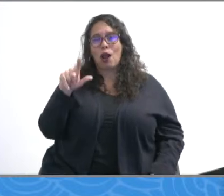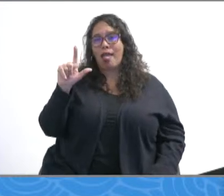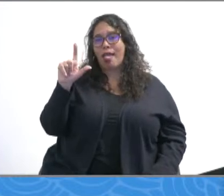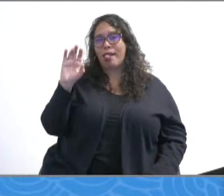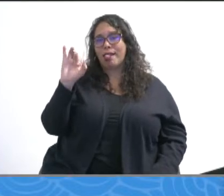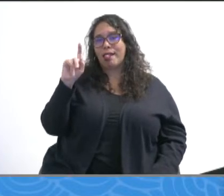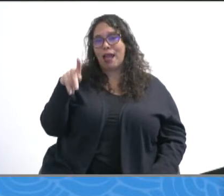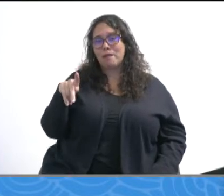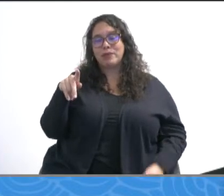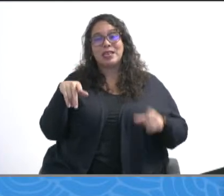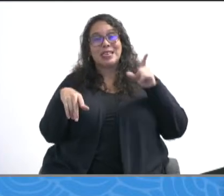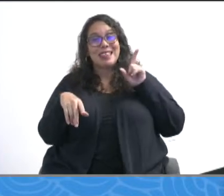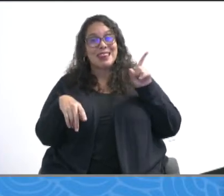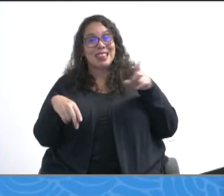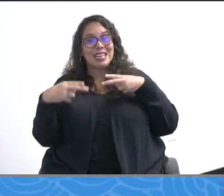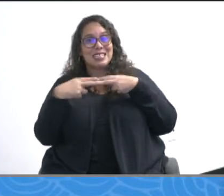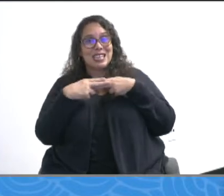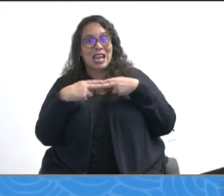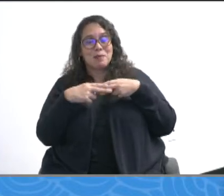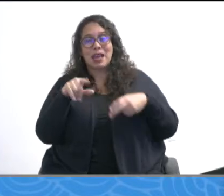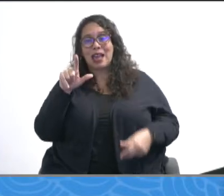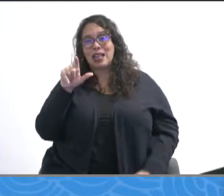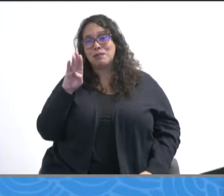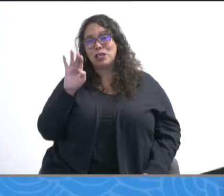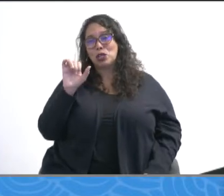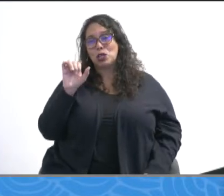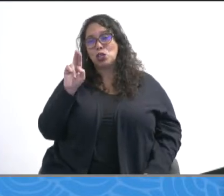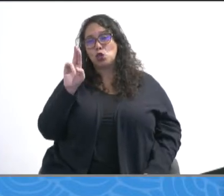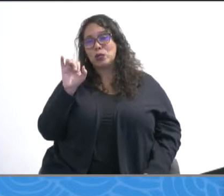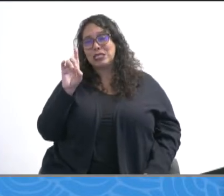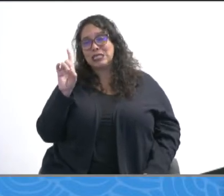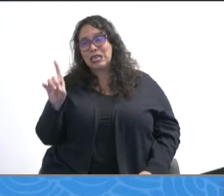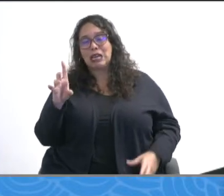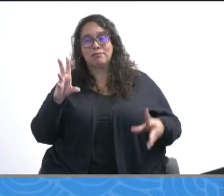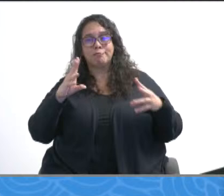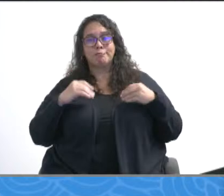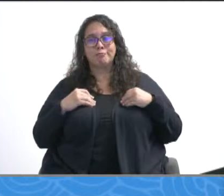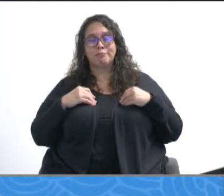This slide will show that LBUSD adopted our LCAP and budget in June of 2021,